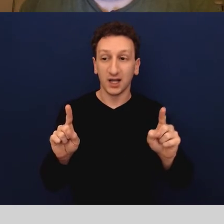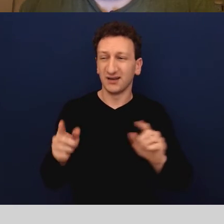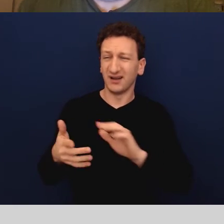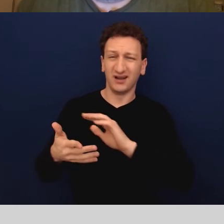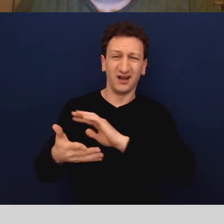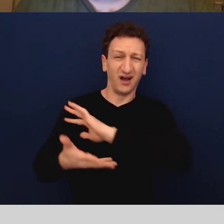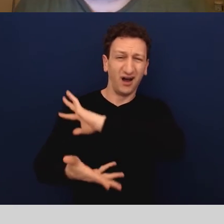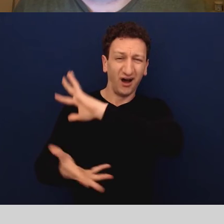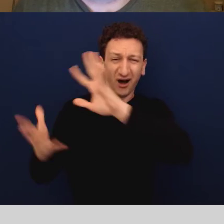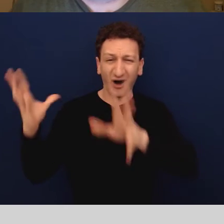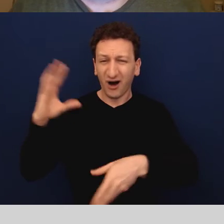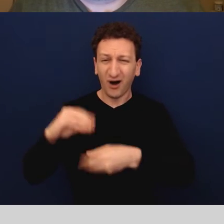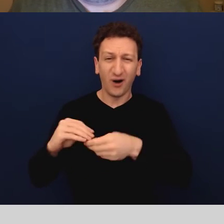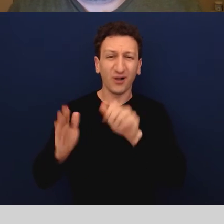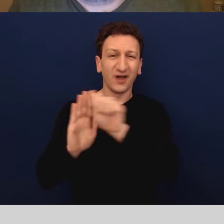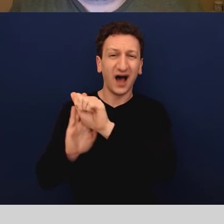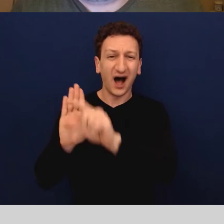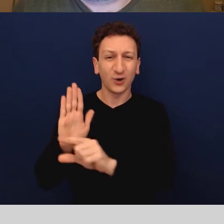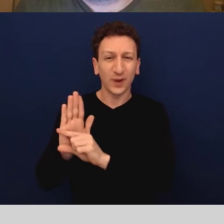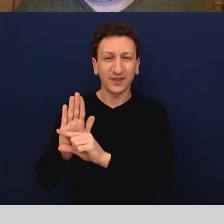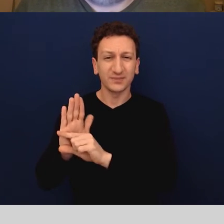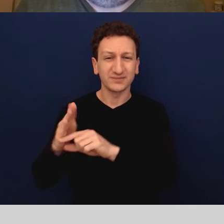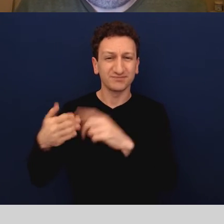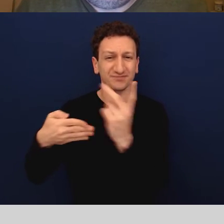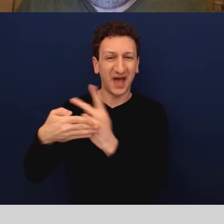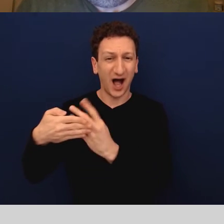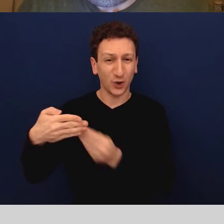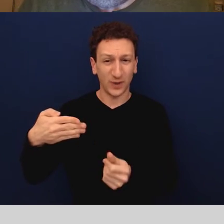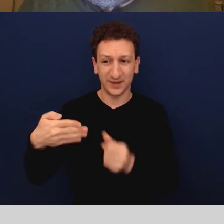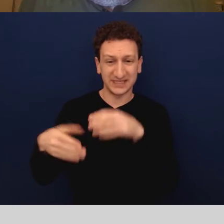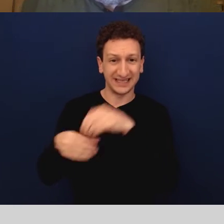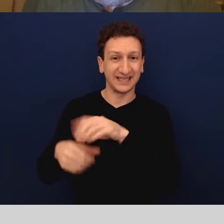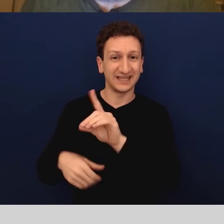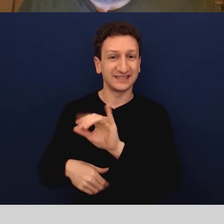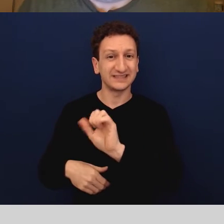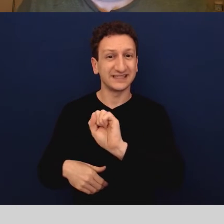every single algorithm it have in dispatching. It has a class index